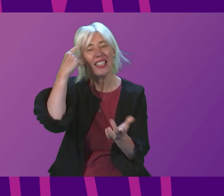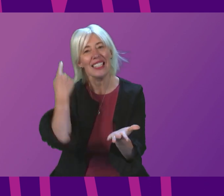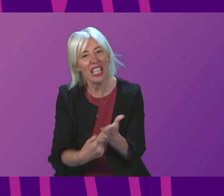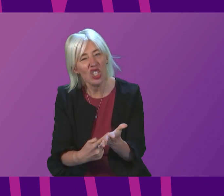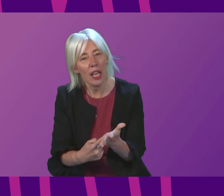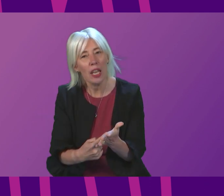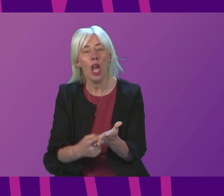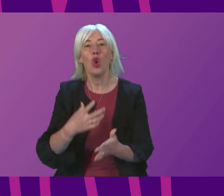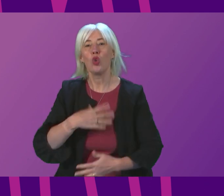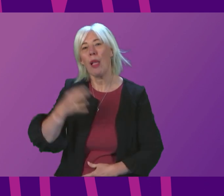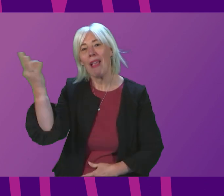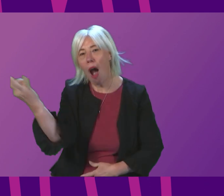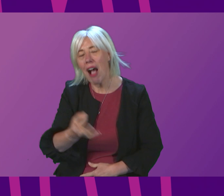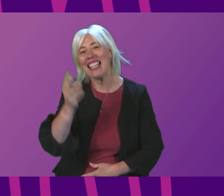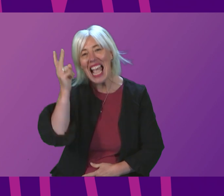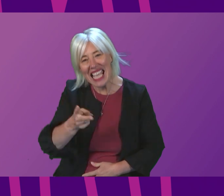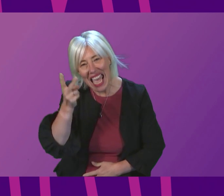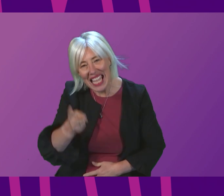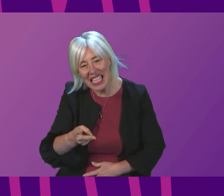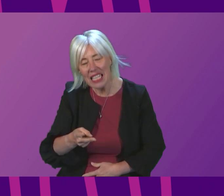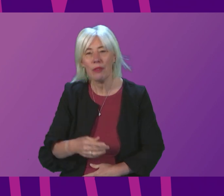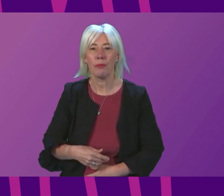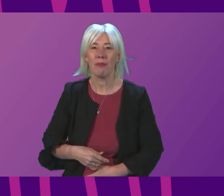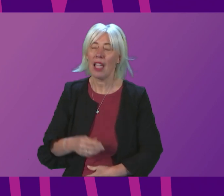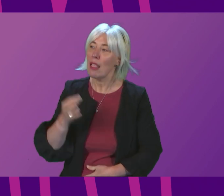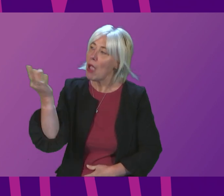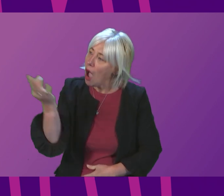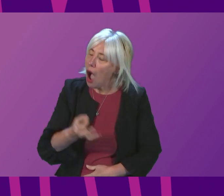Let me ask again.